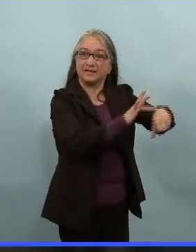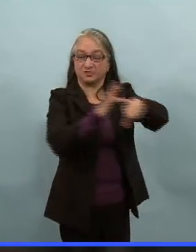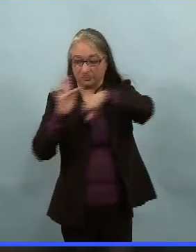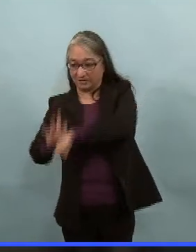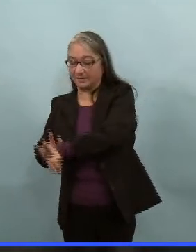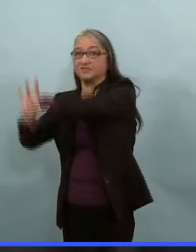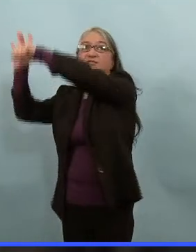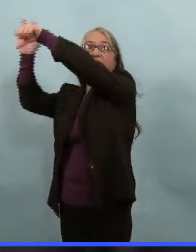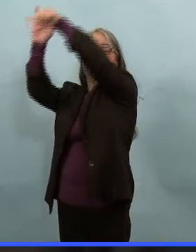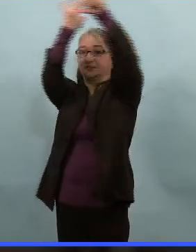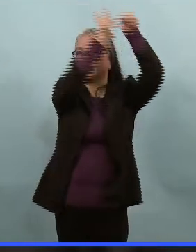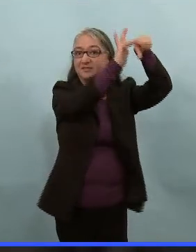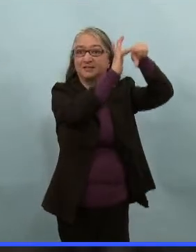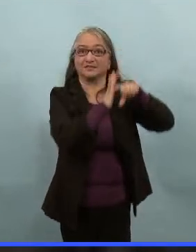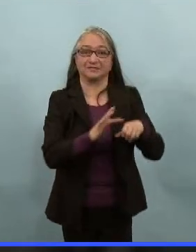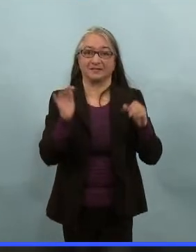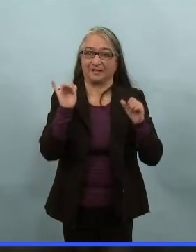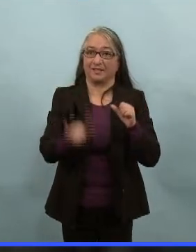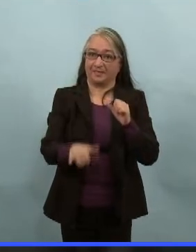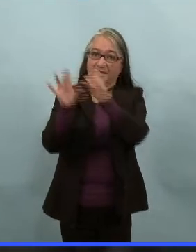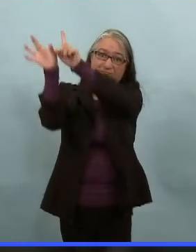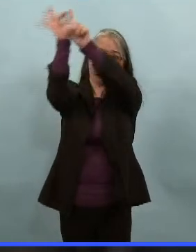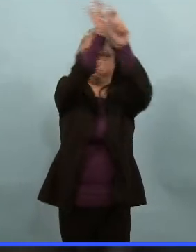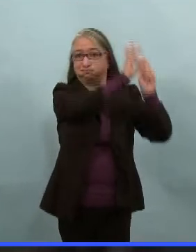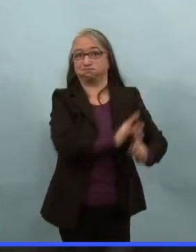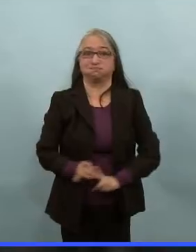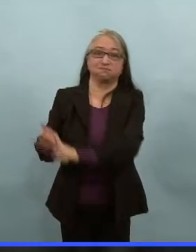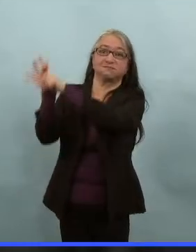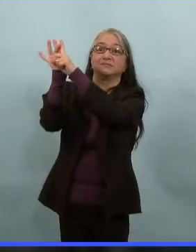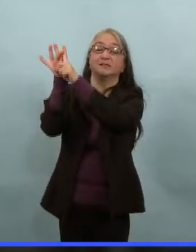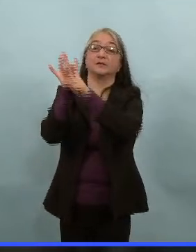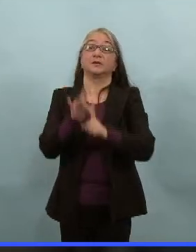honest about that i'm just i was just pointing out to what the data supports right now